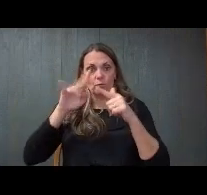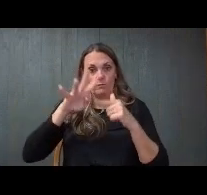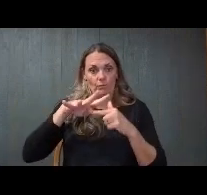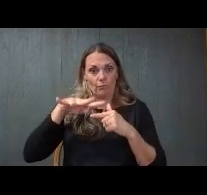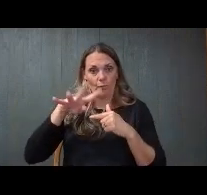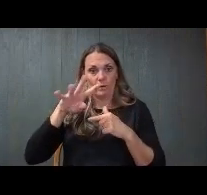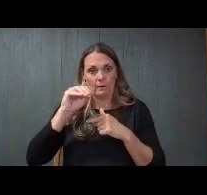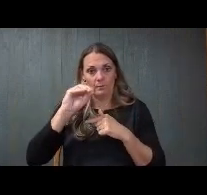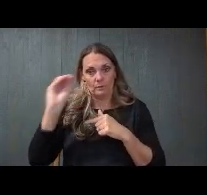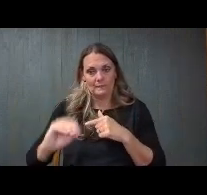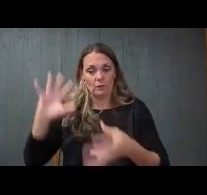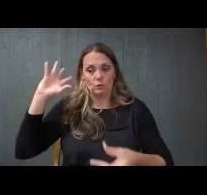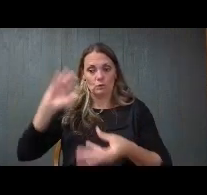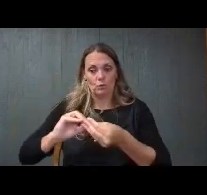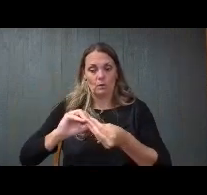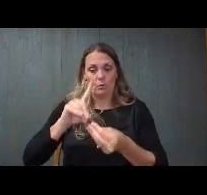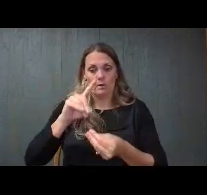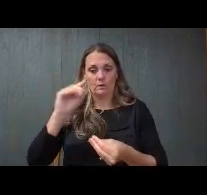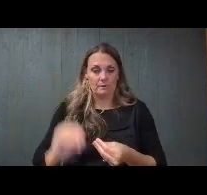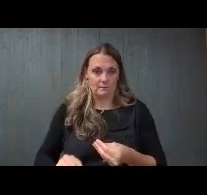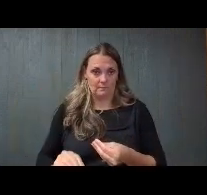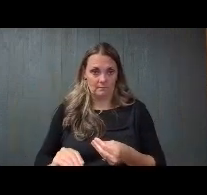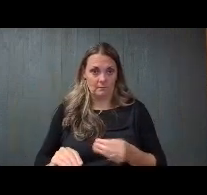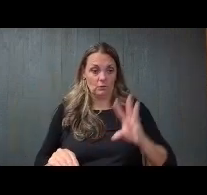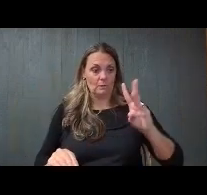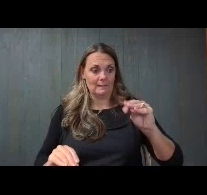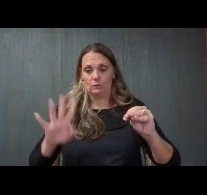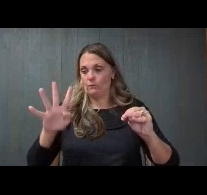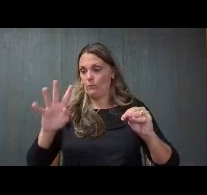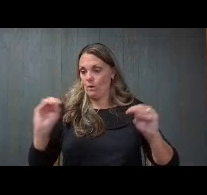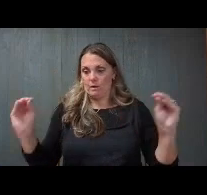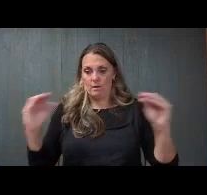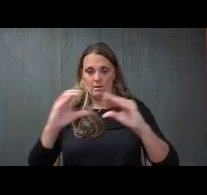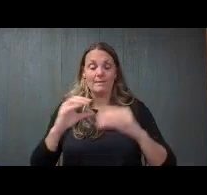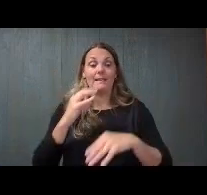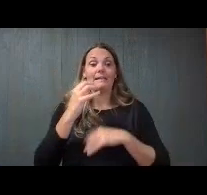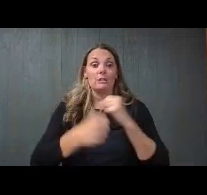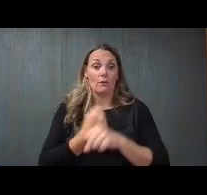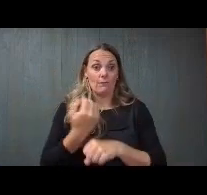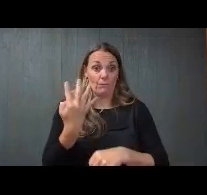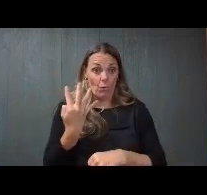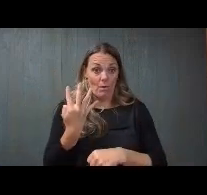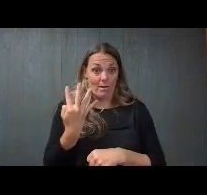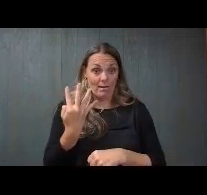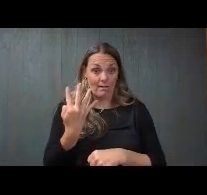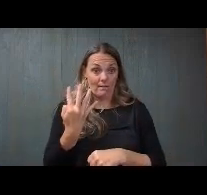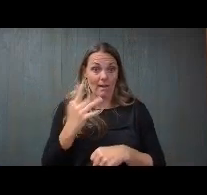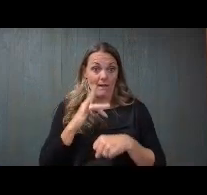totaling 100%, and then year four, the portion of available federal and match